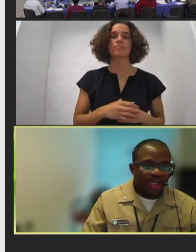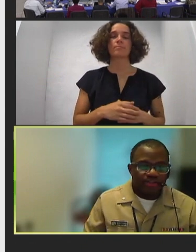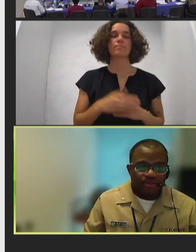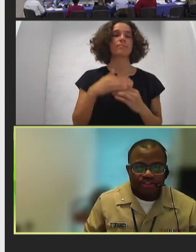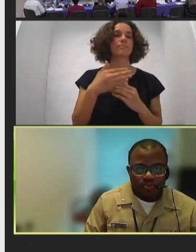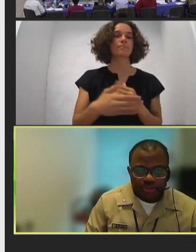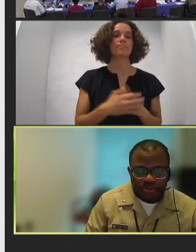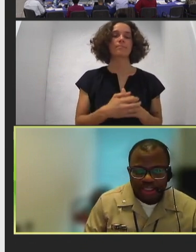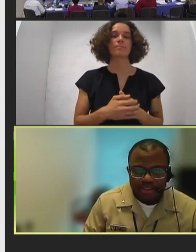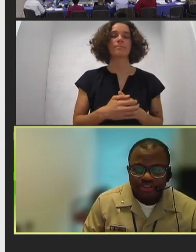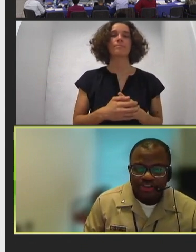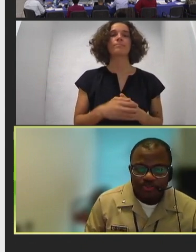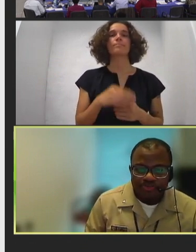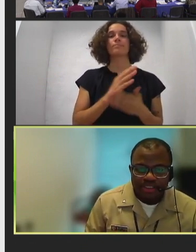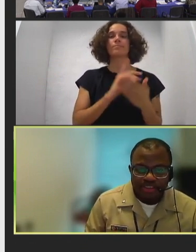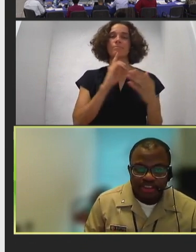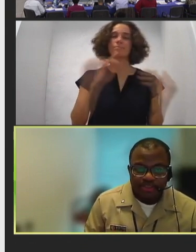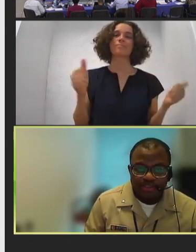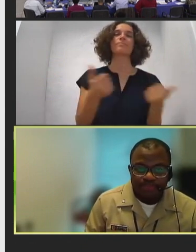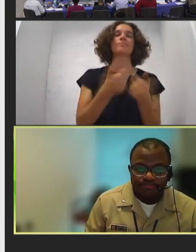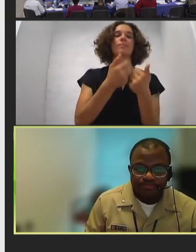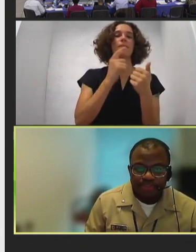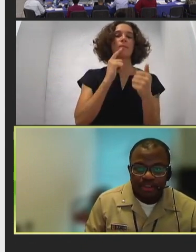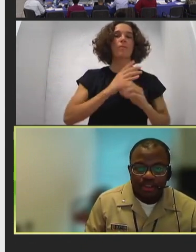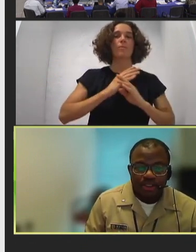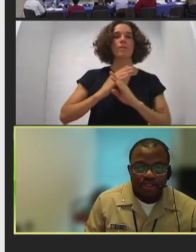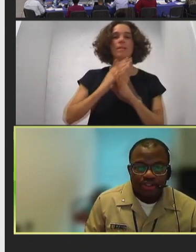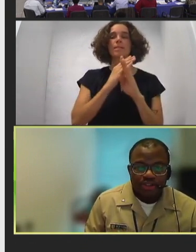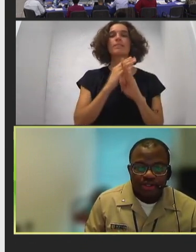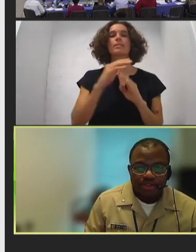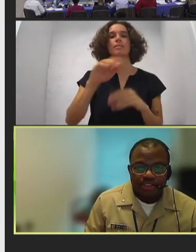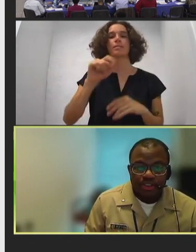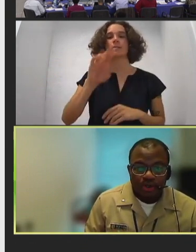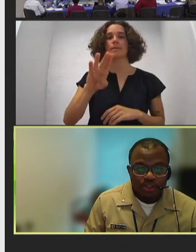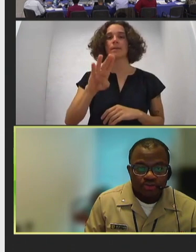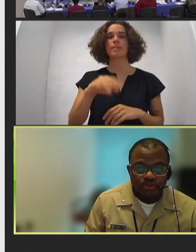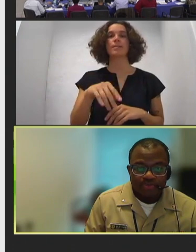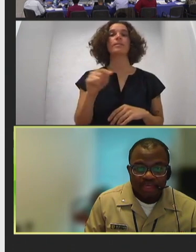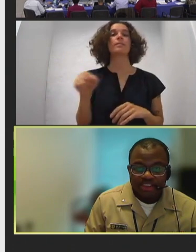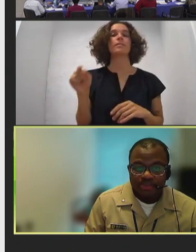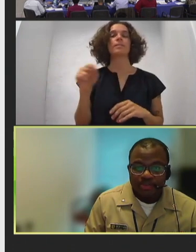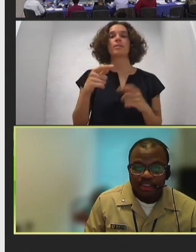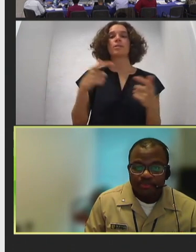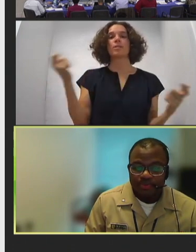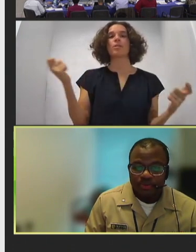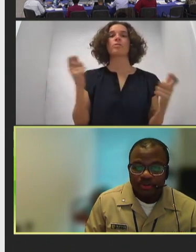And there are some real challenges to preventing TB. There is a large group of asymptomatic people